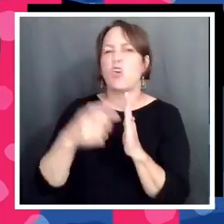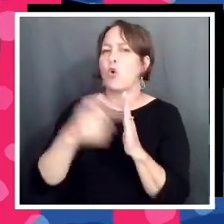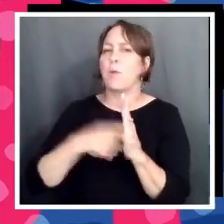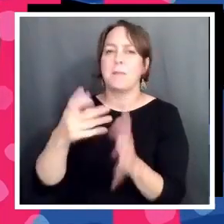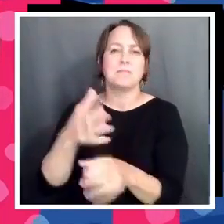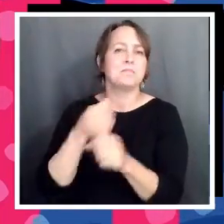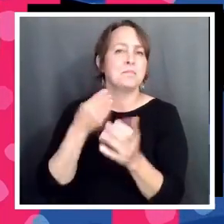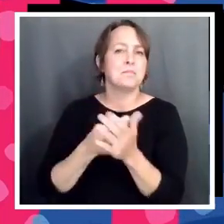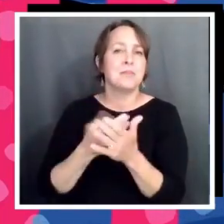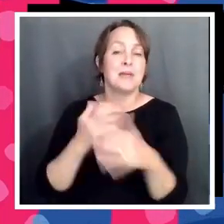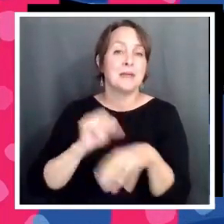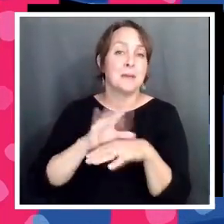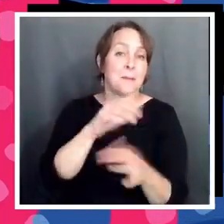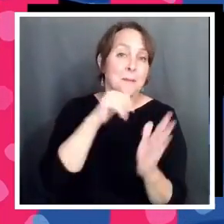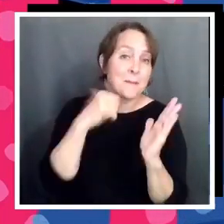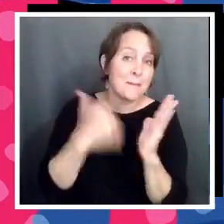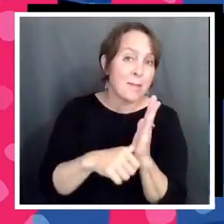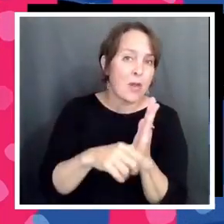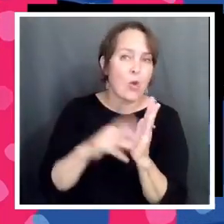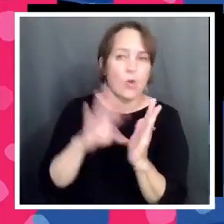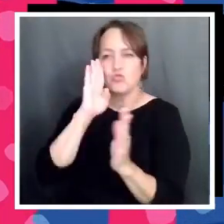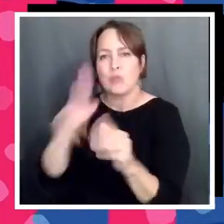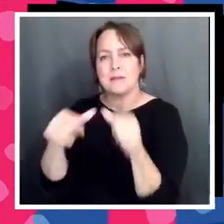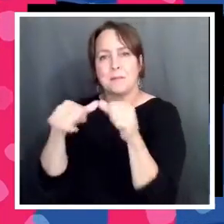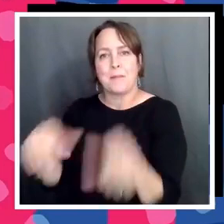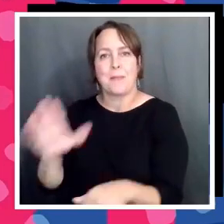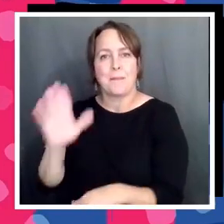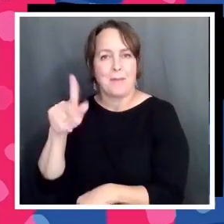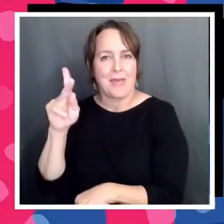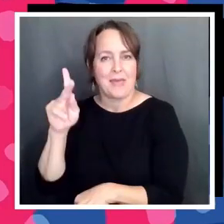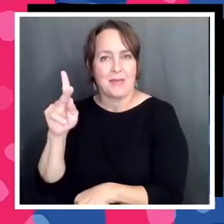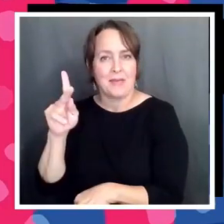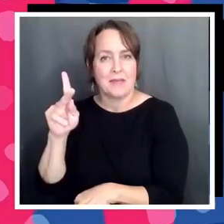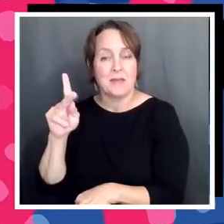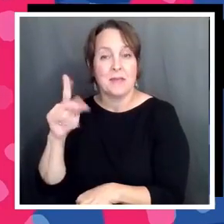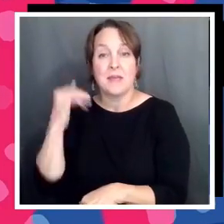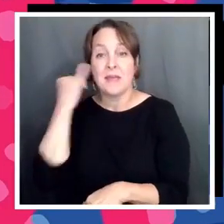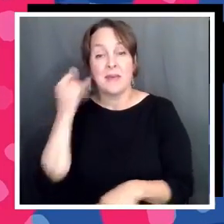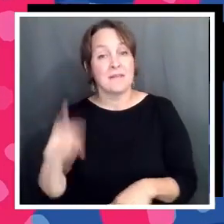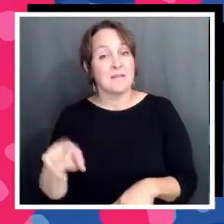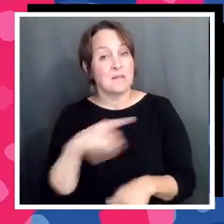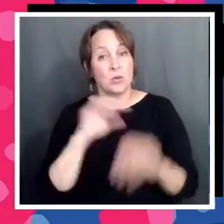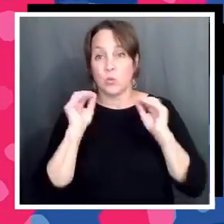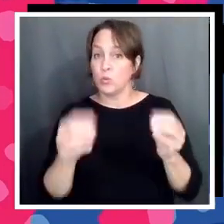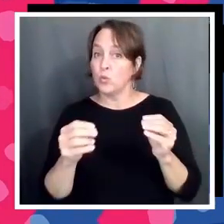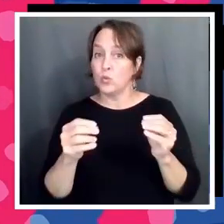A STIMULUS CHECK THESE PAYMENTS